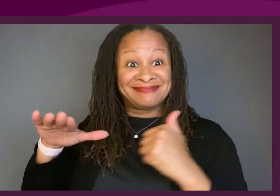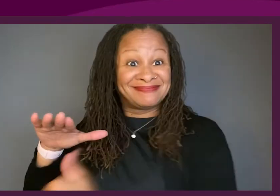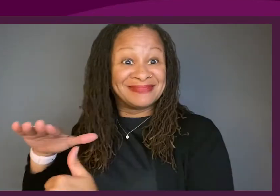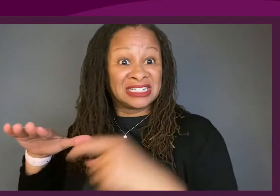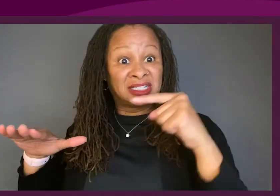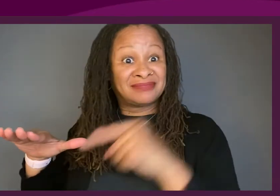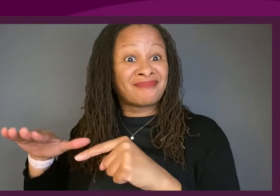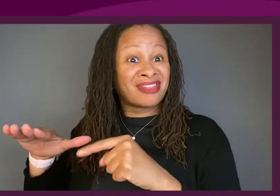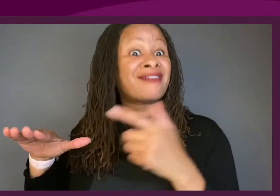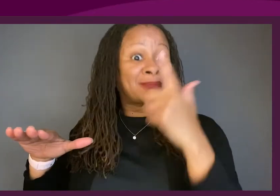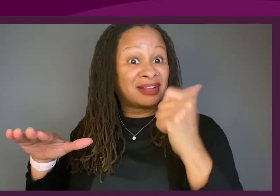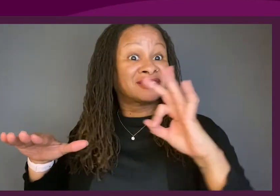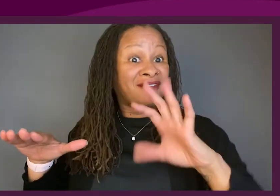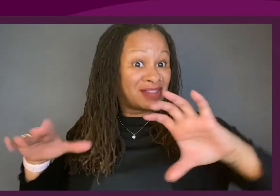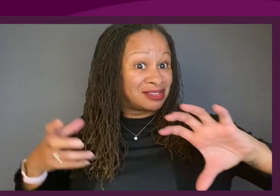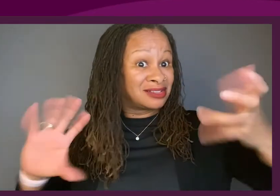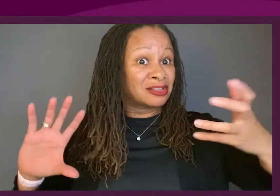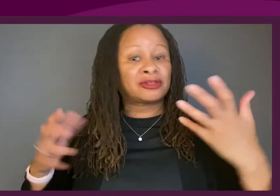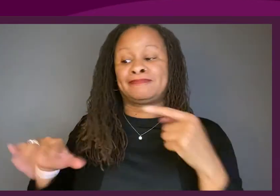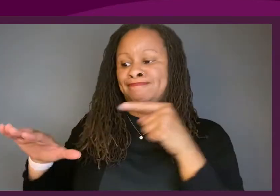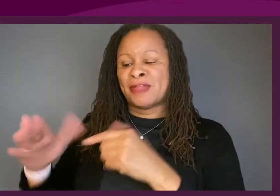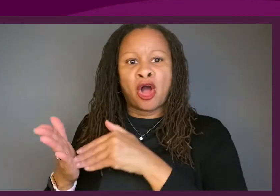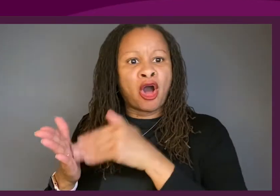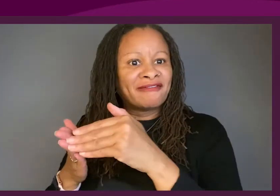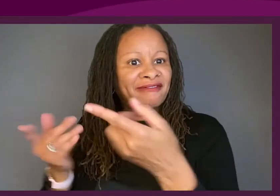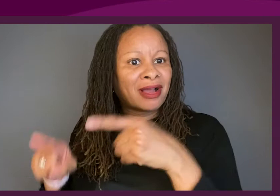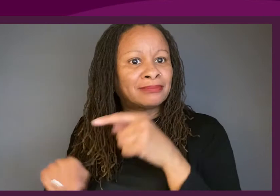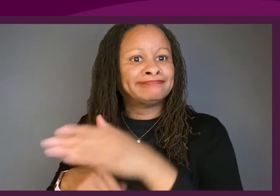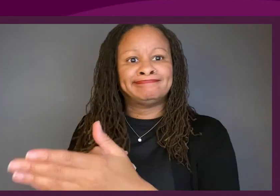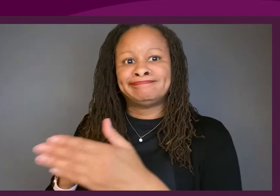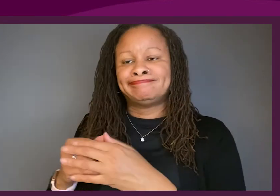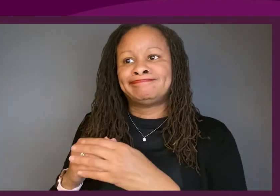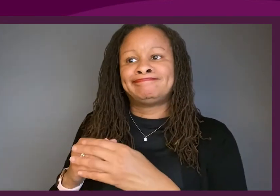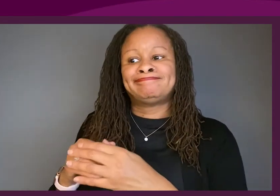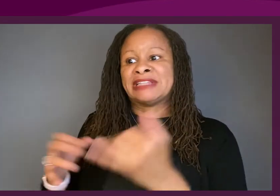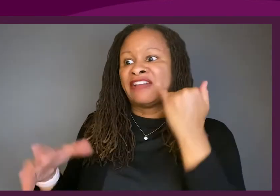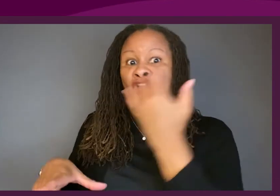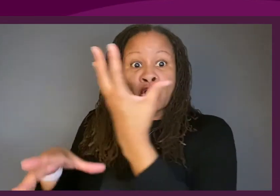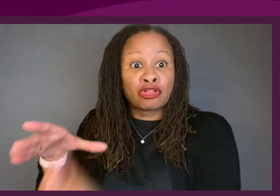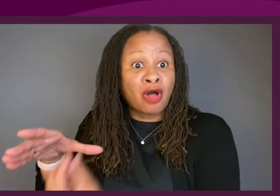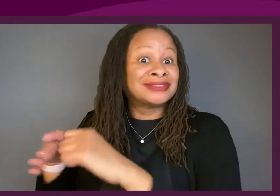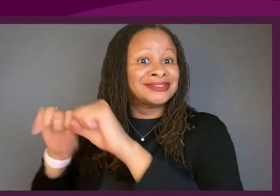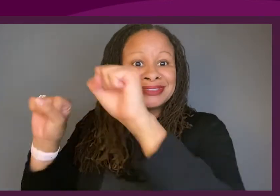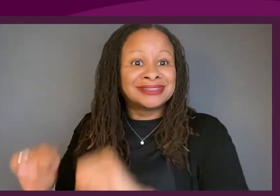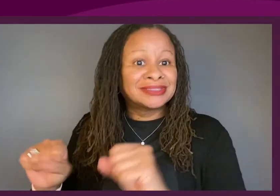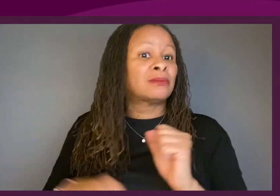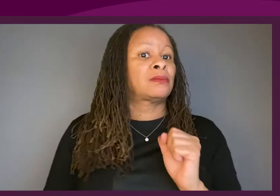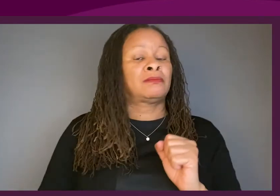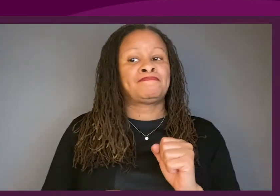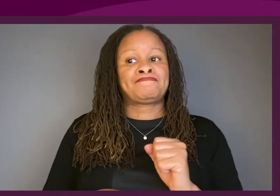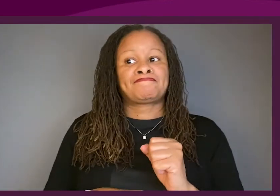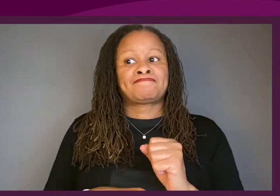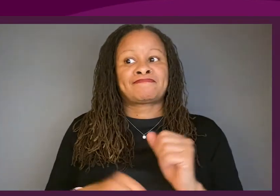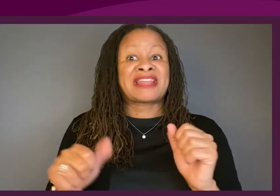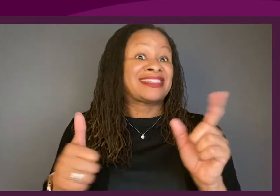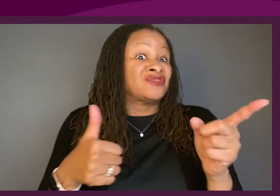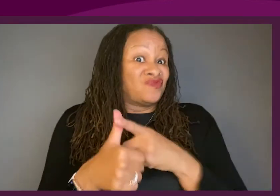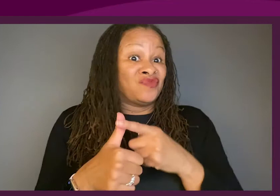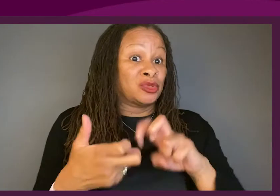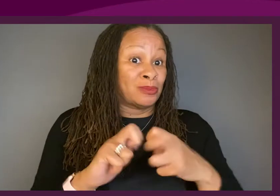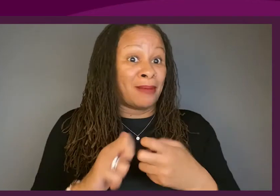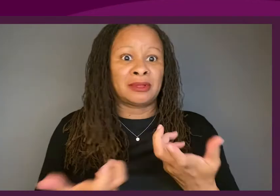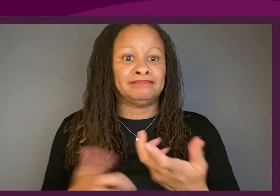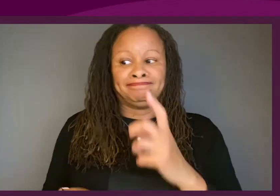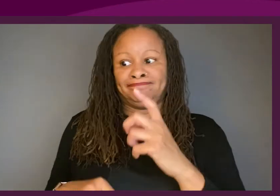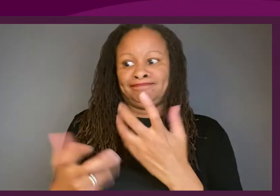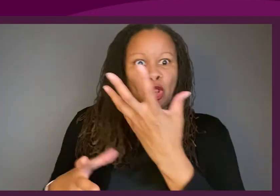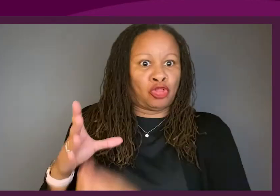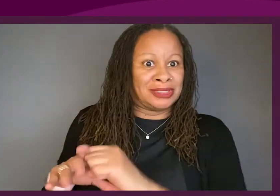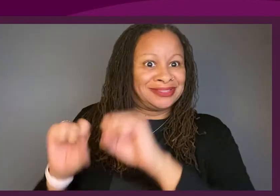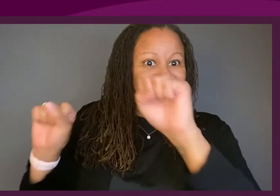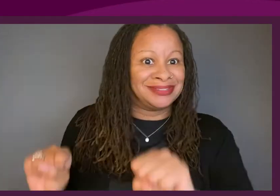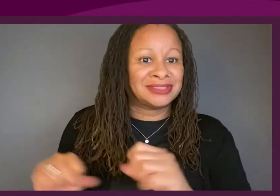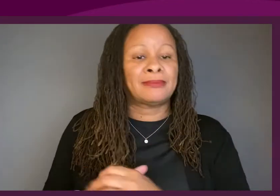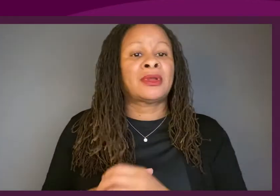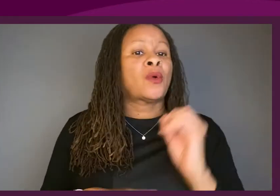whether they get lost in the system as a primary problem or whether what happens is that person's